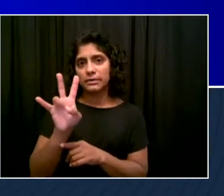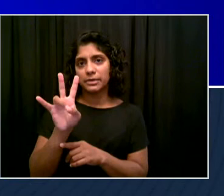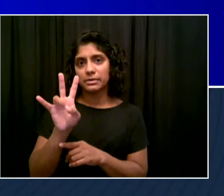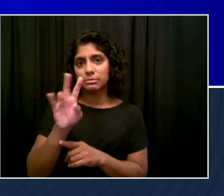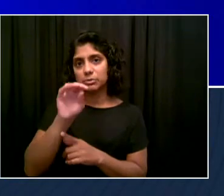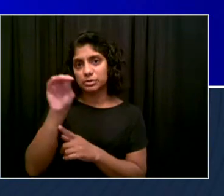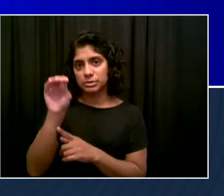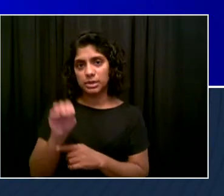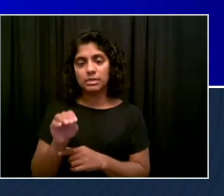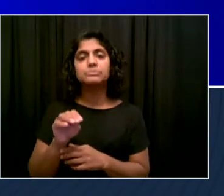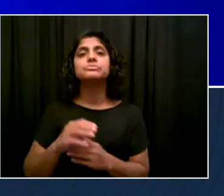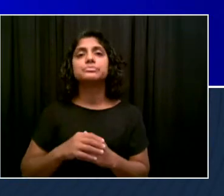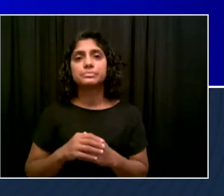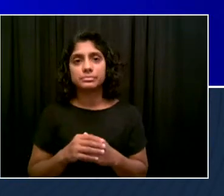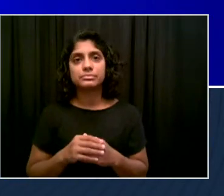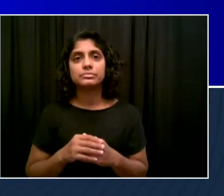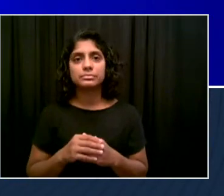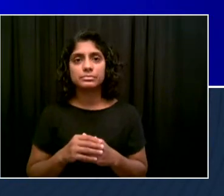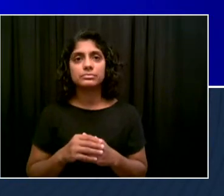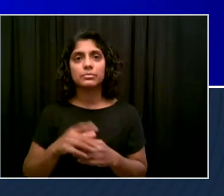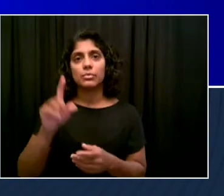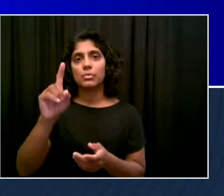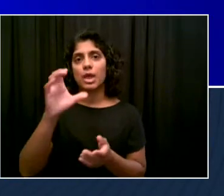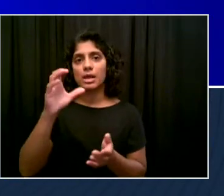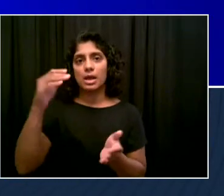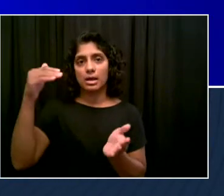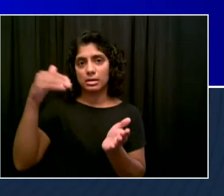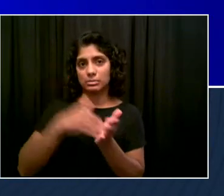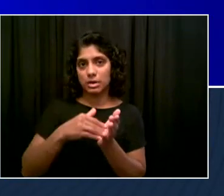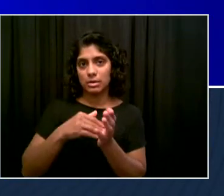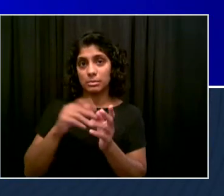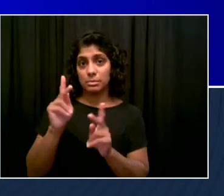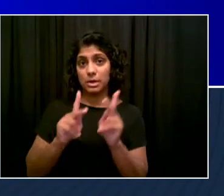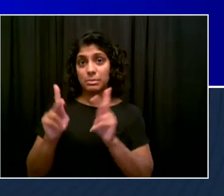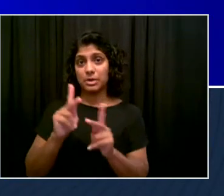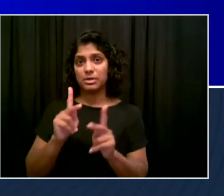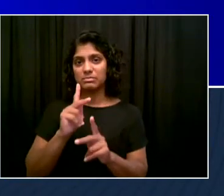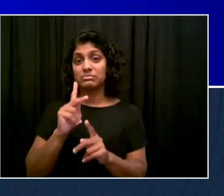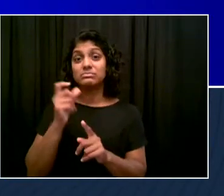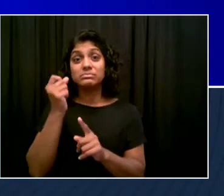POSITIVITY 15.71% HOSPITALIZATION